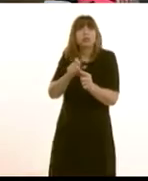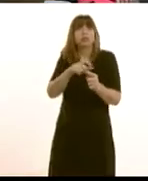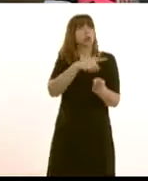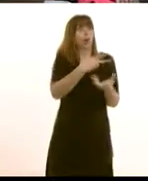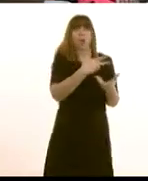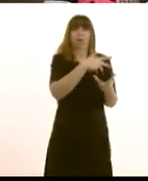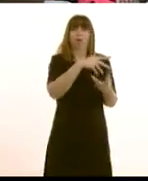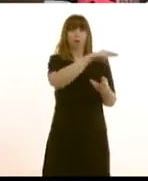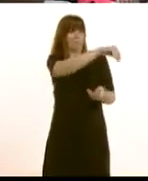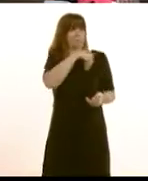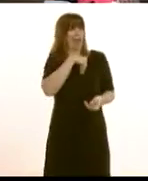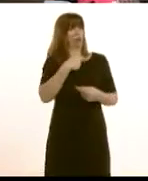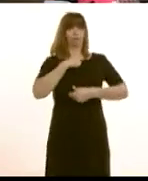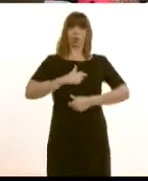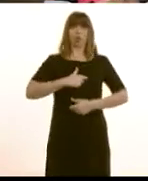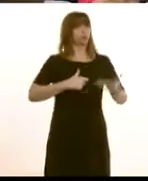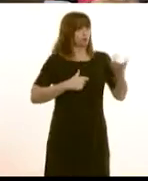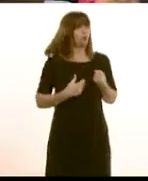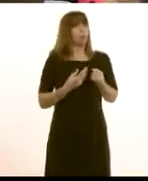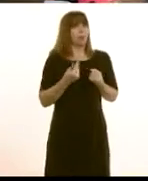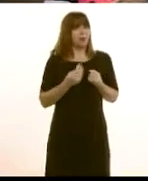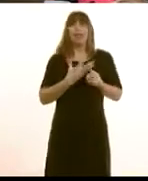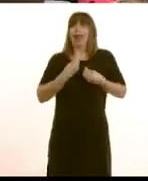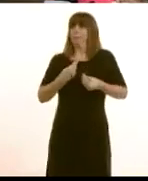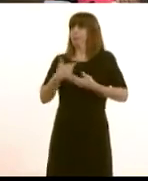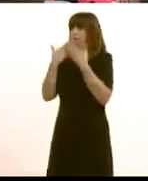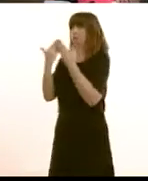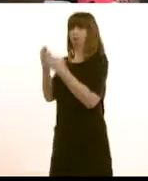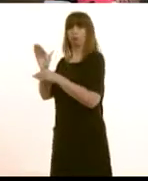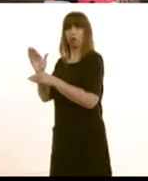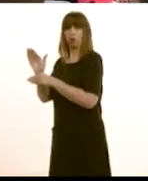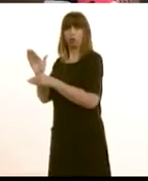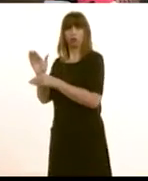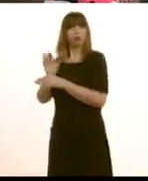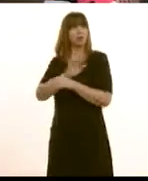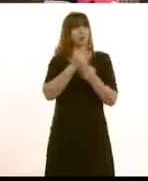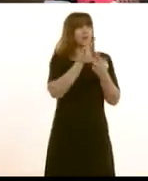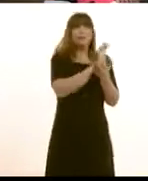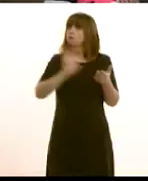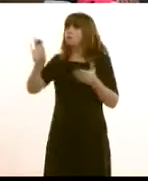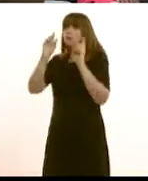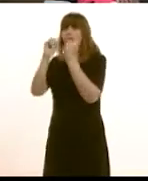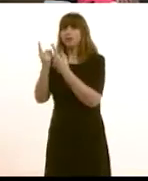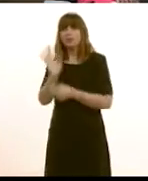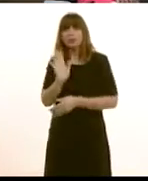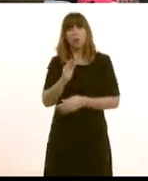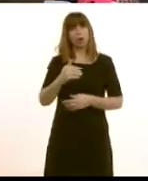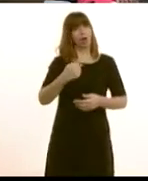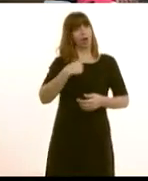toóand itís a matter for her partyóis that we should fund Welsh students outside Wales.